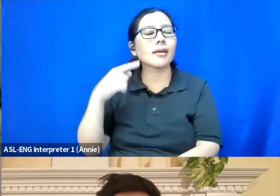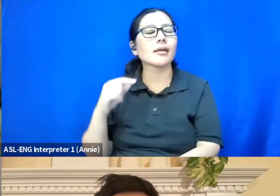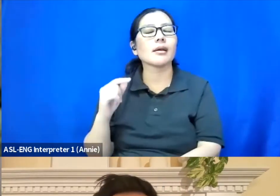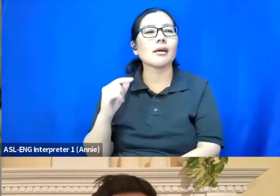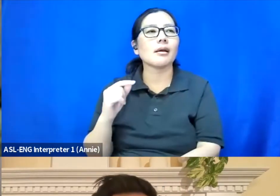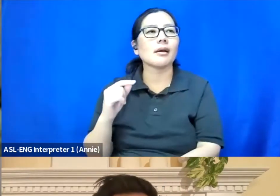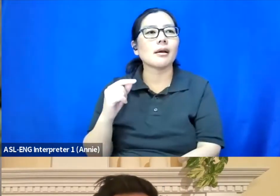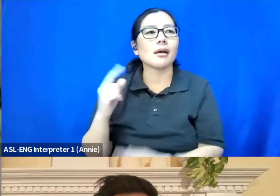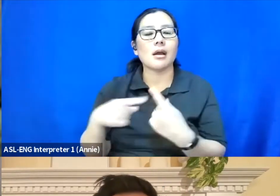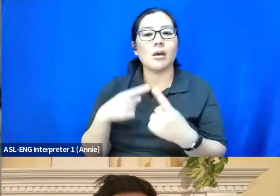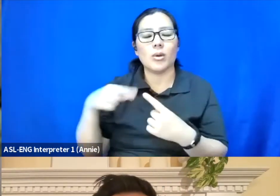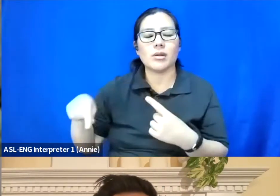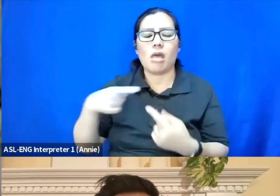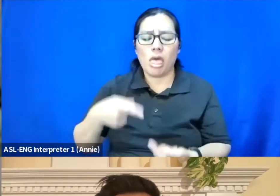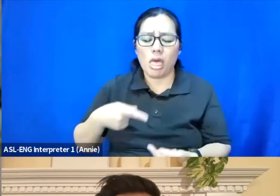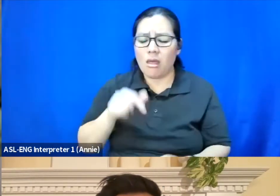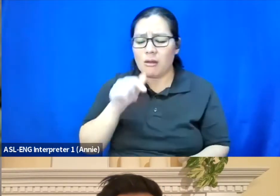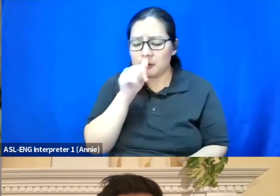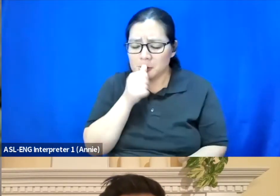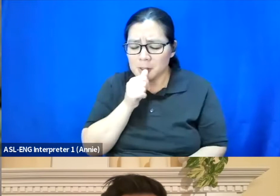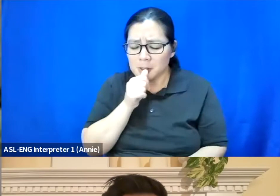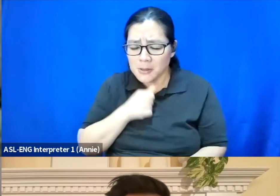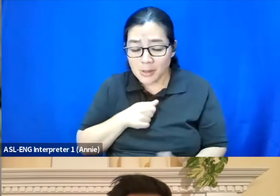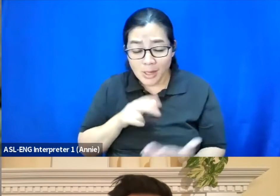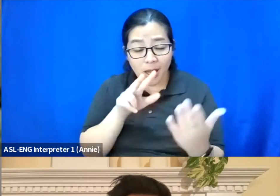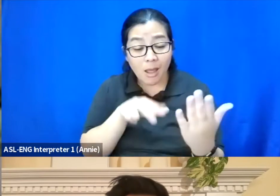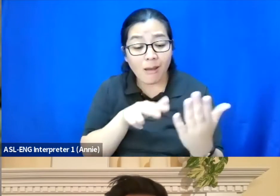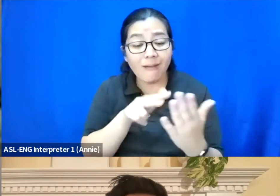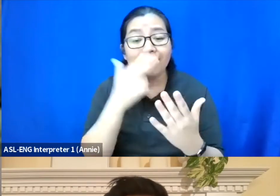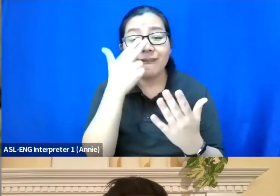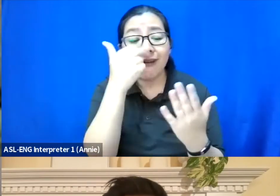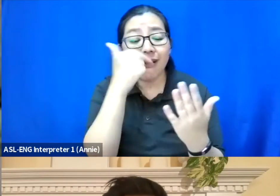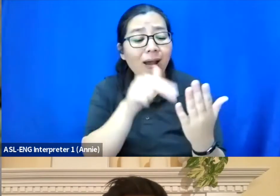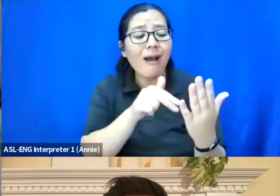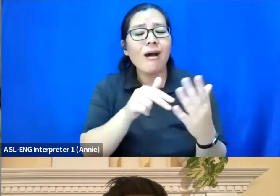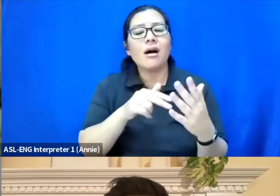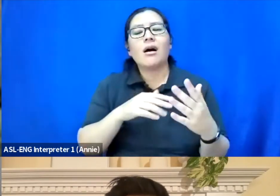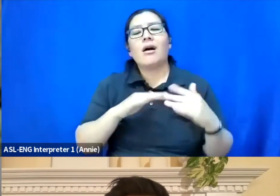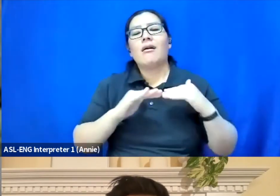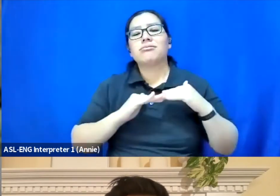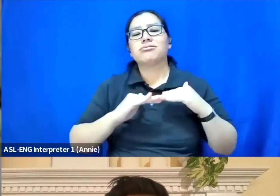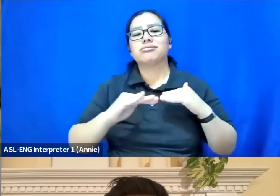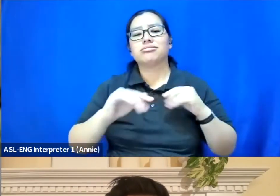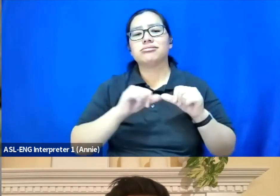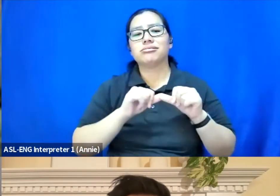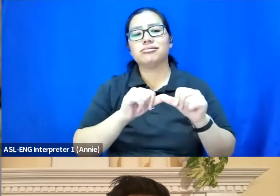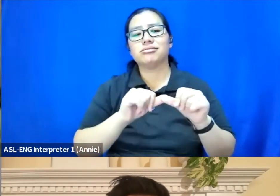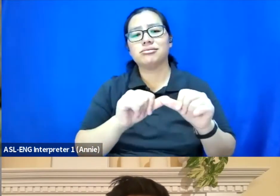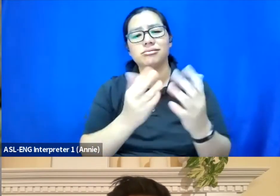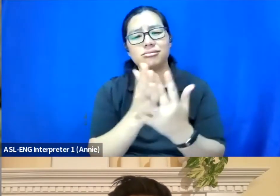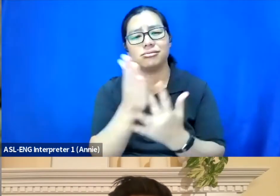which is so sad because I could talk to you both all day, I wanted to ask you both about,